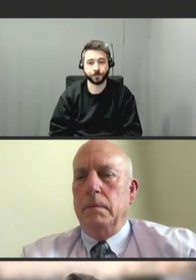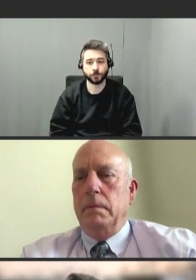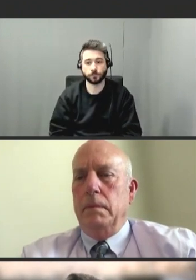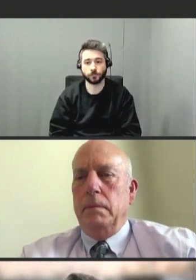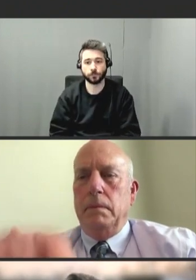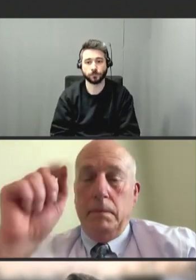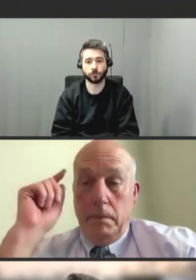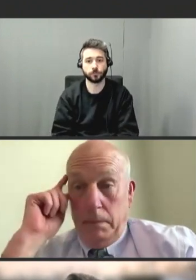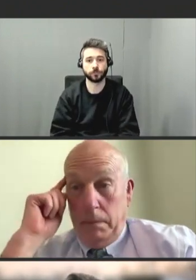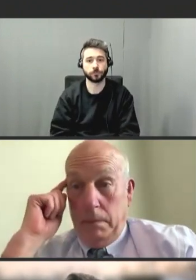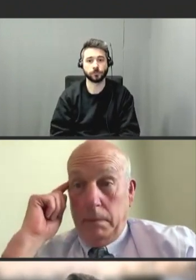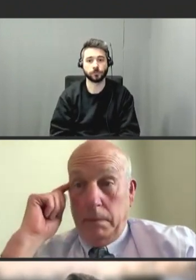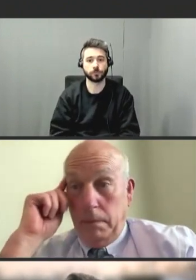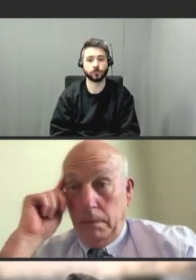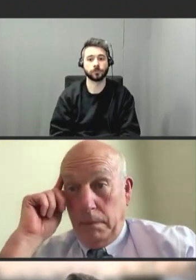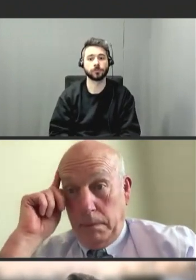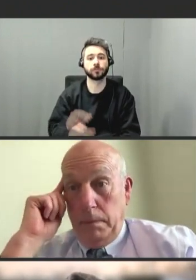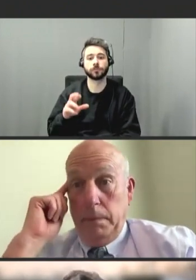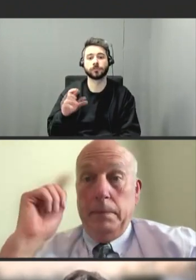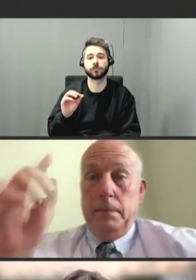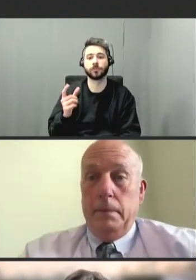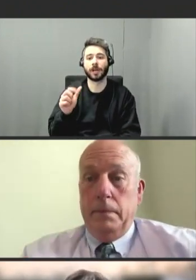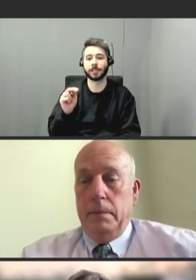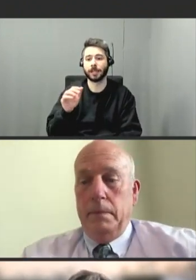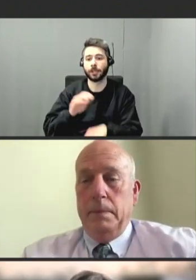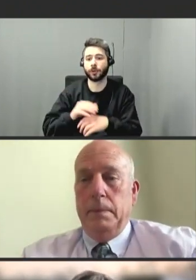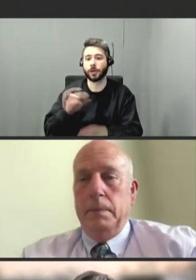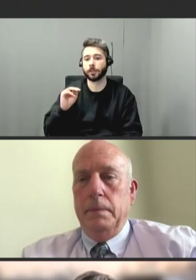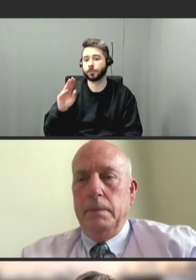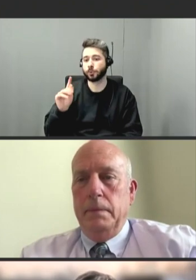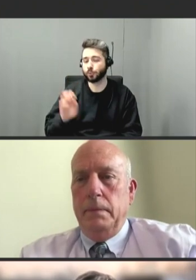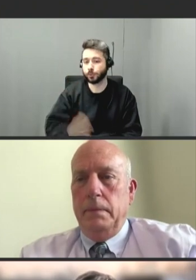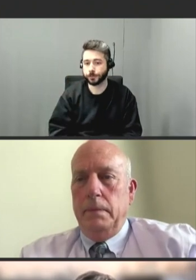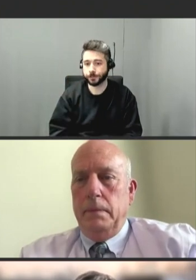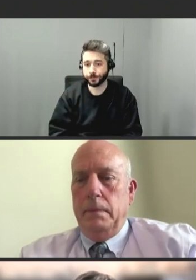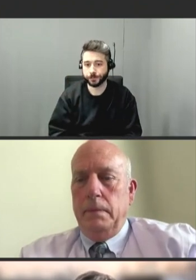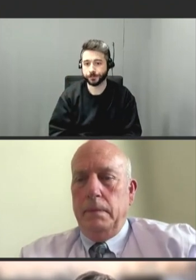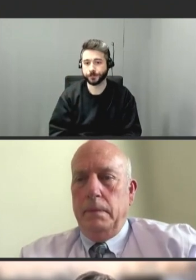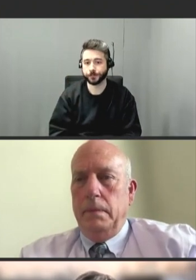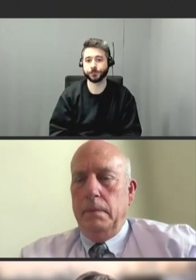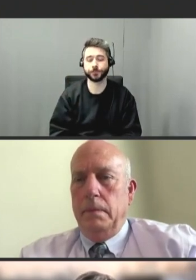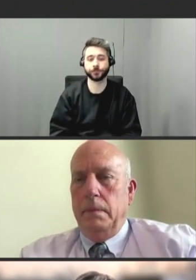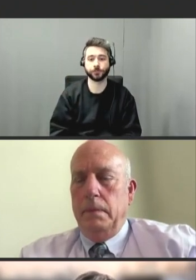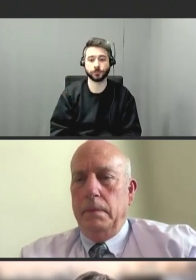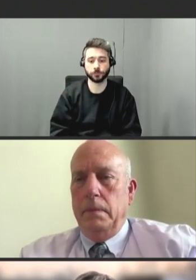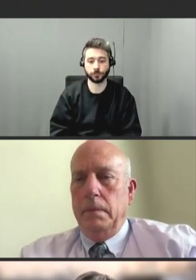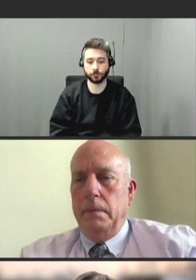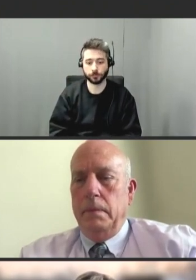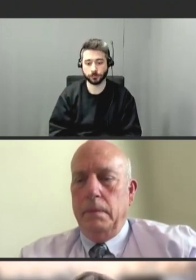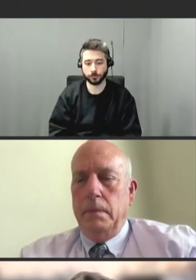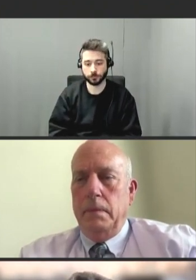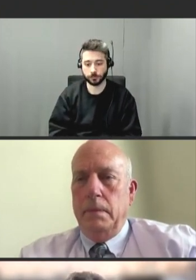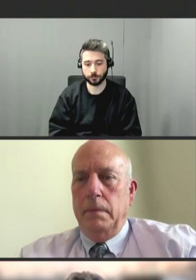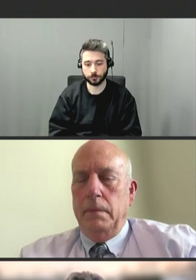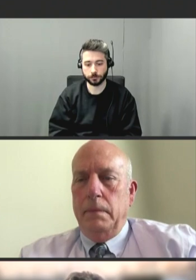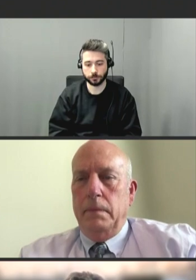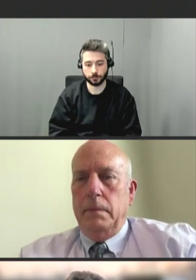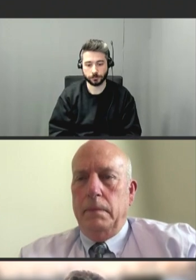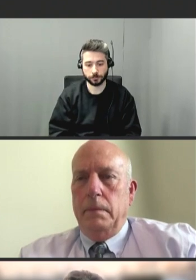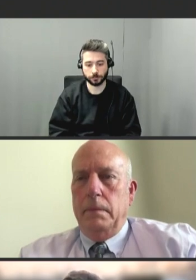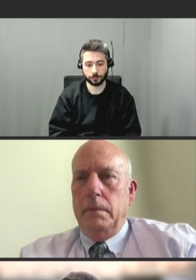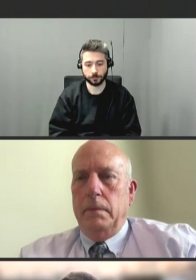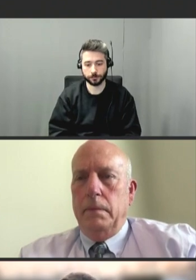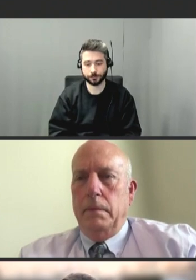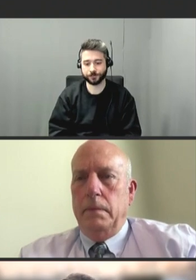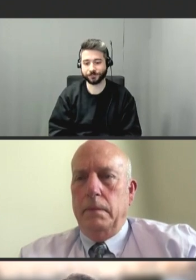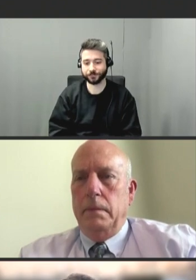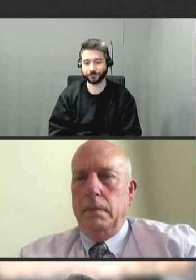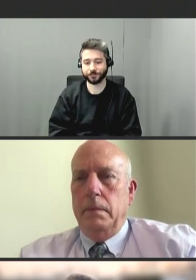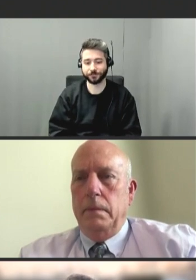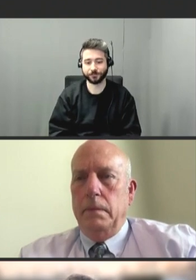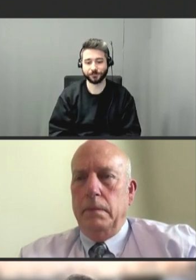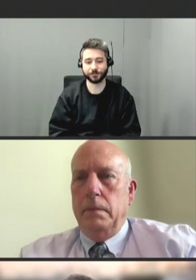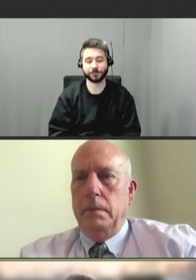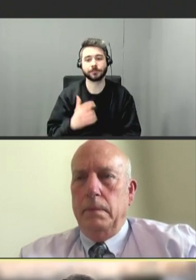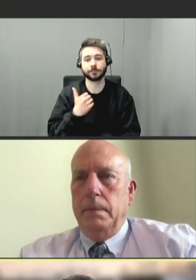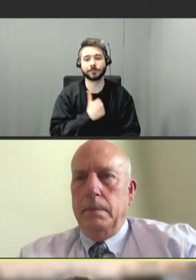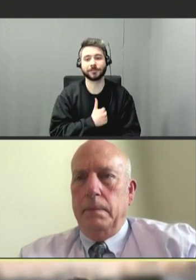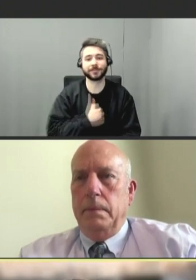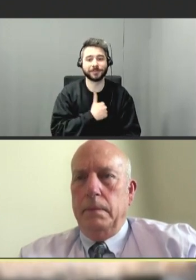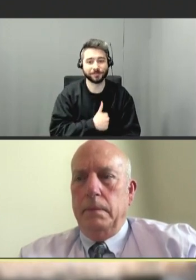Roxanna Diba: Sorry about that .